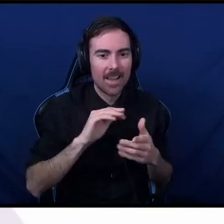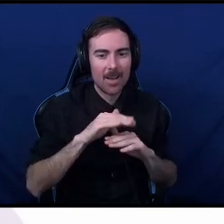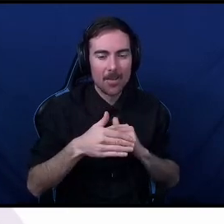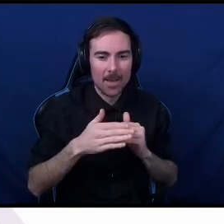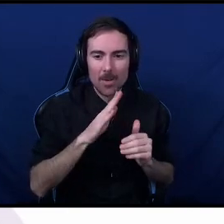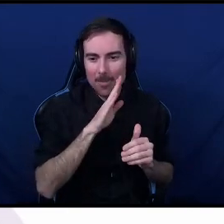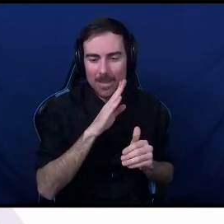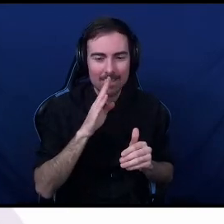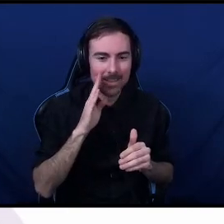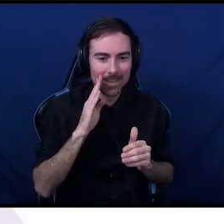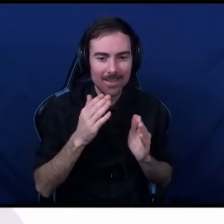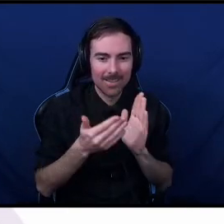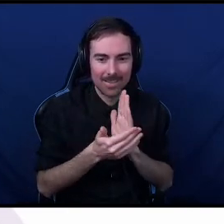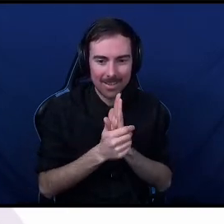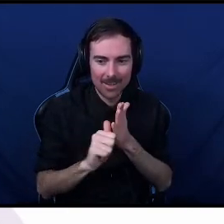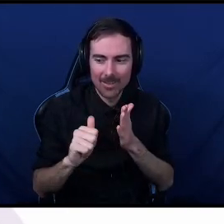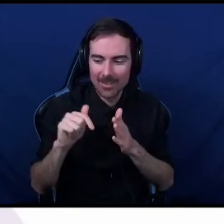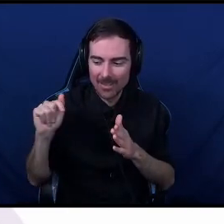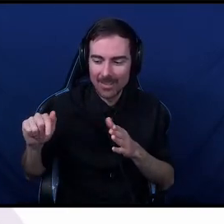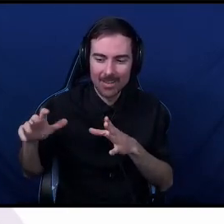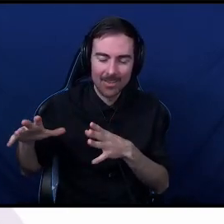that you're not realising just because you're not including it right.